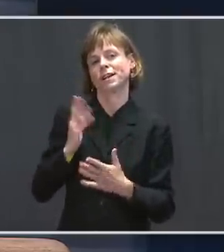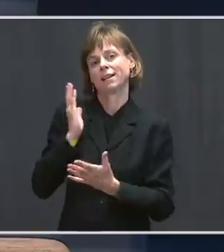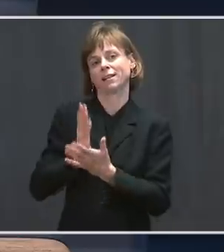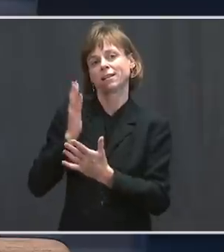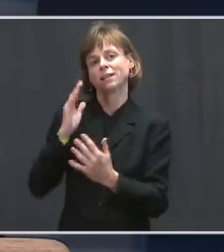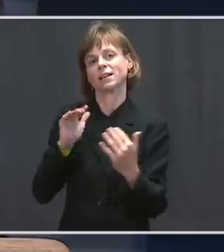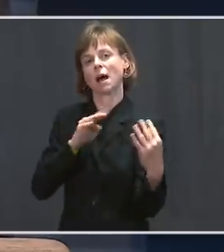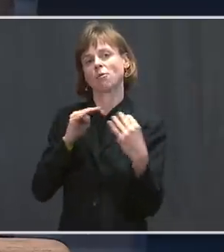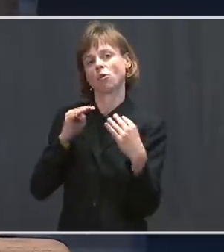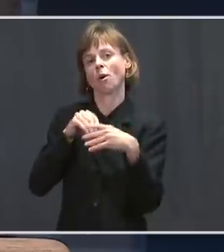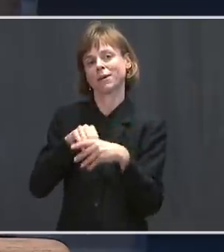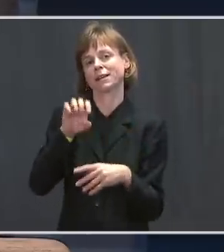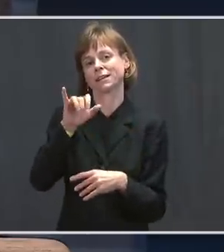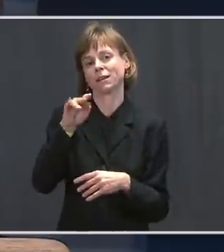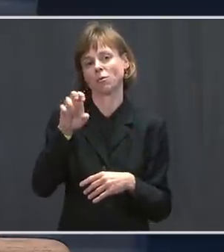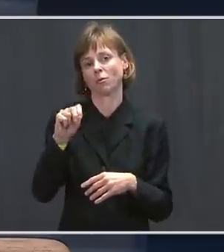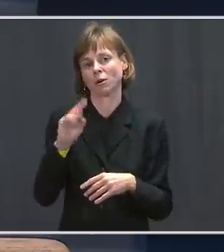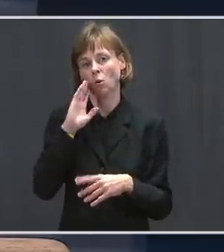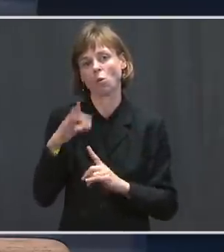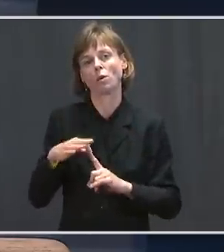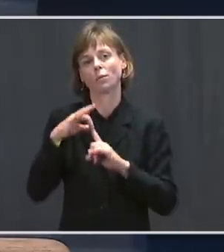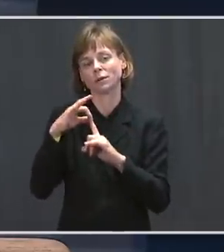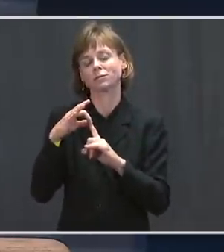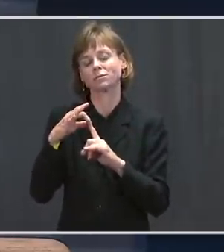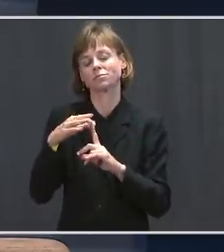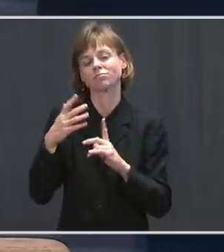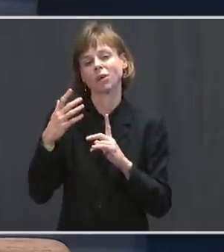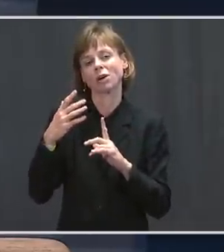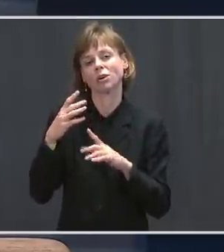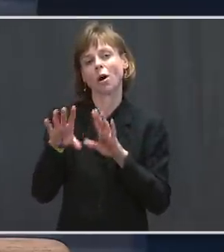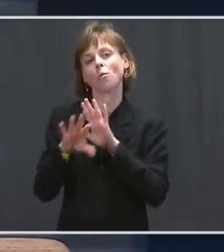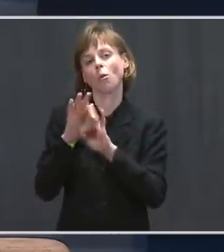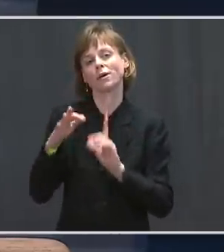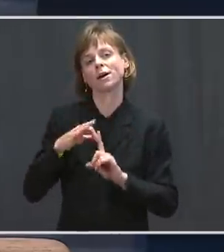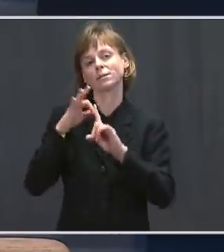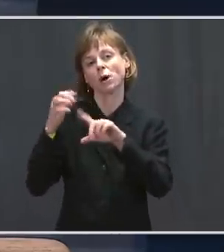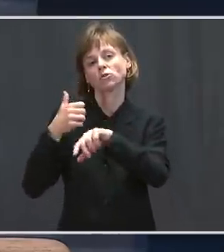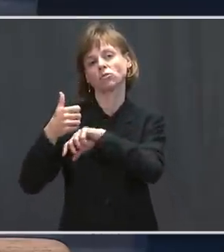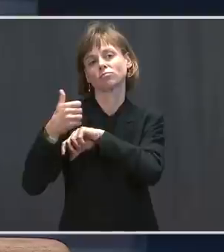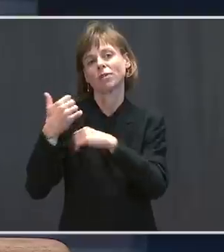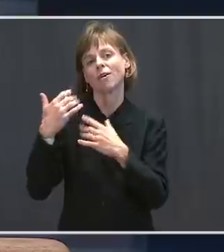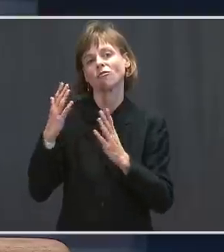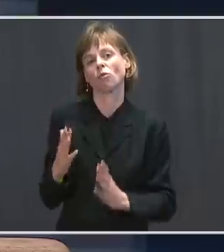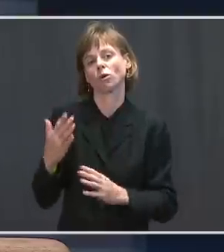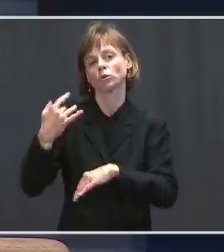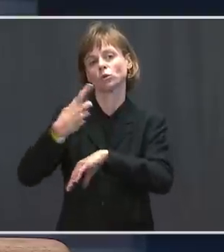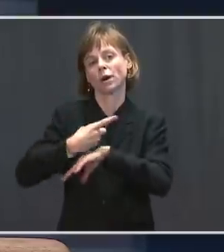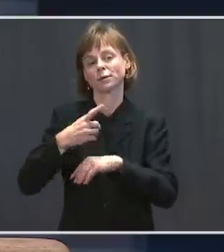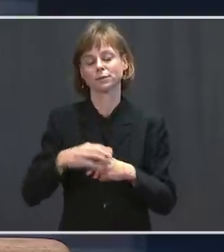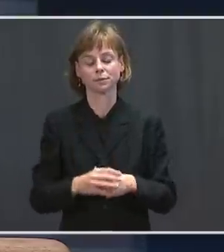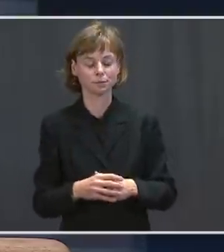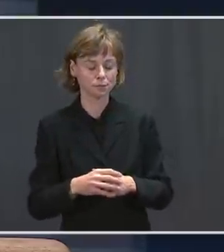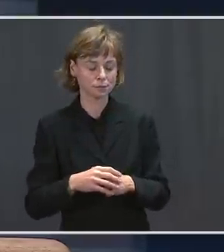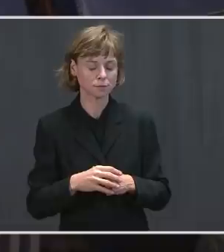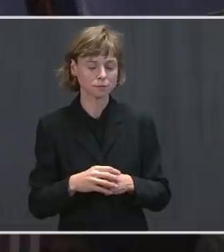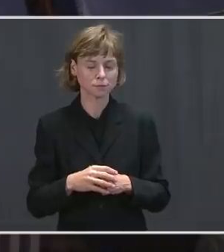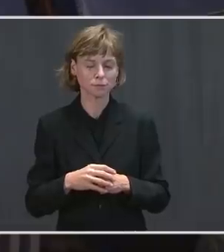which will happen today. Last question. Yeah. The Press: Great. Could you first, just real quick on Yemen follow up, could you first explain a little bit more in detail